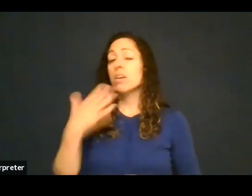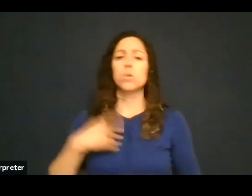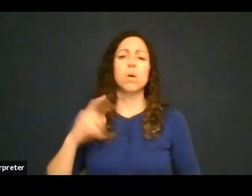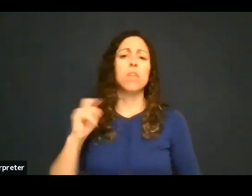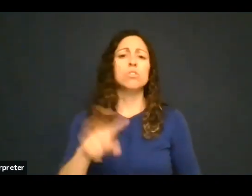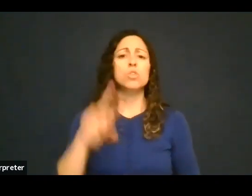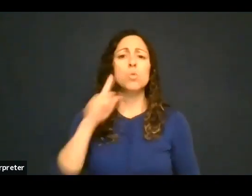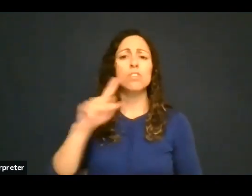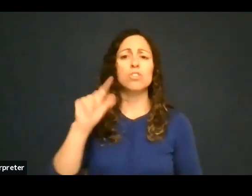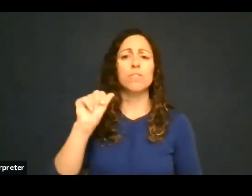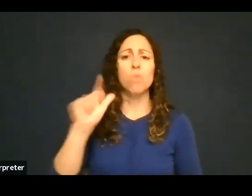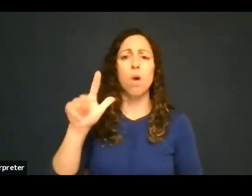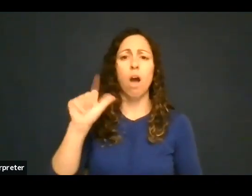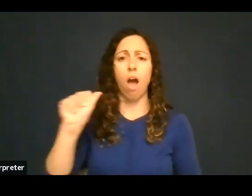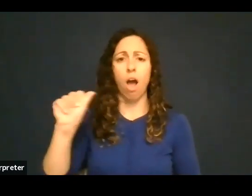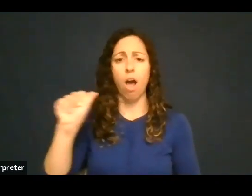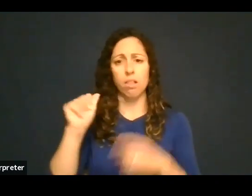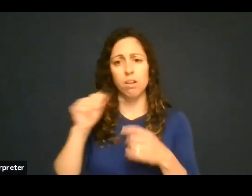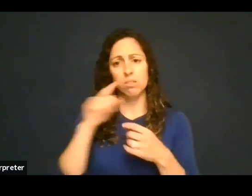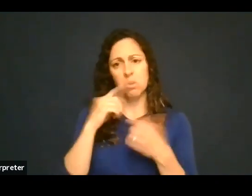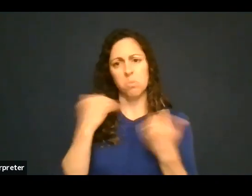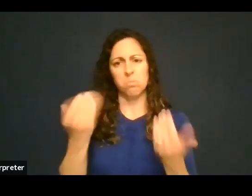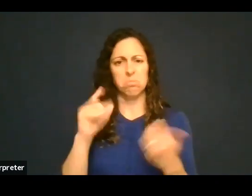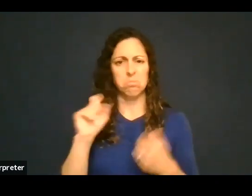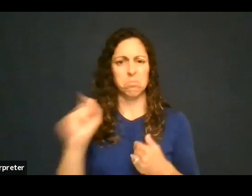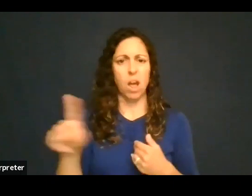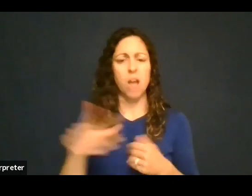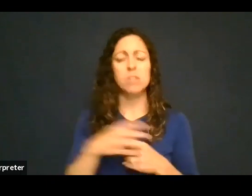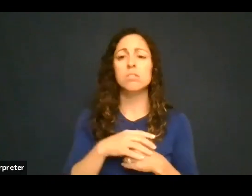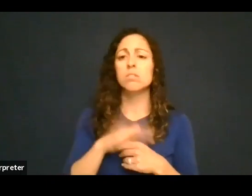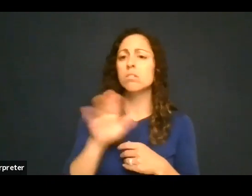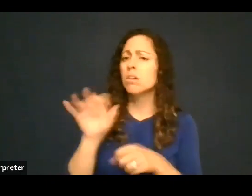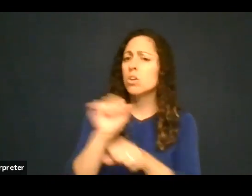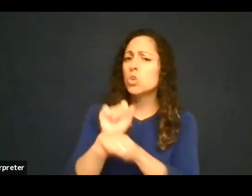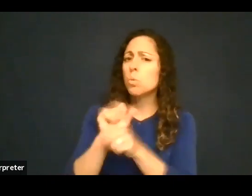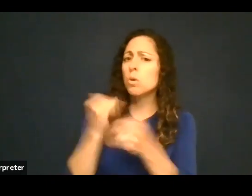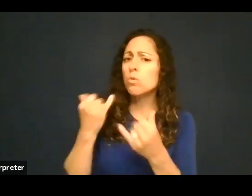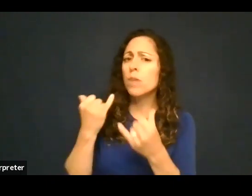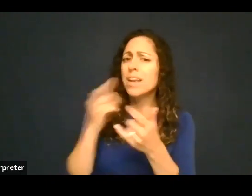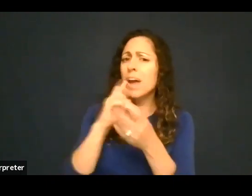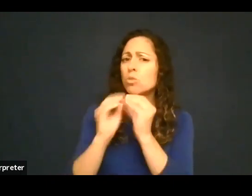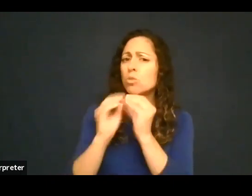The work you're doing now, as it relates to correcting hair cell structure for hearing auditory loss,